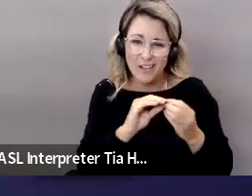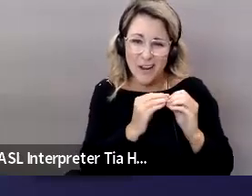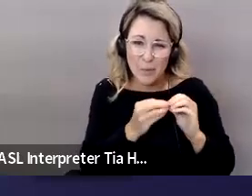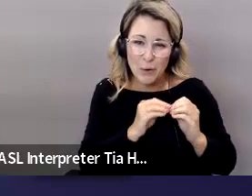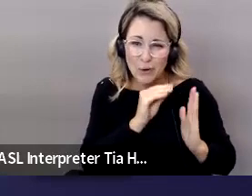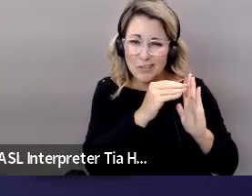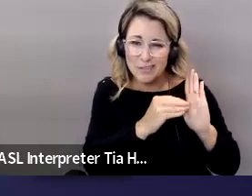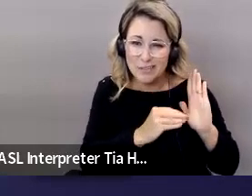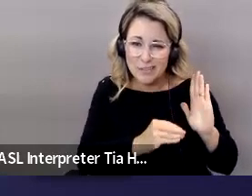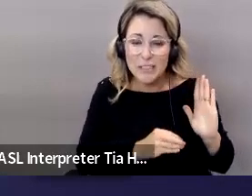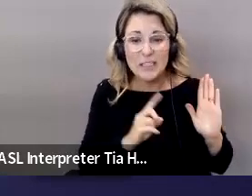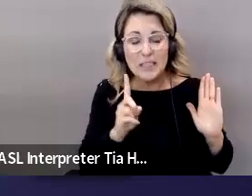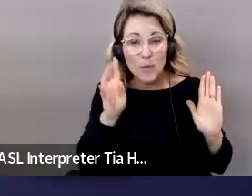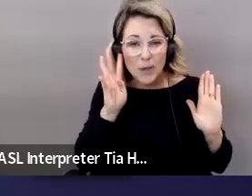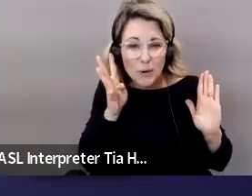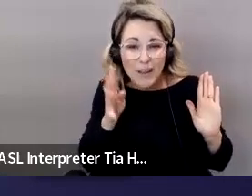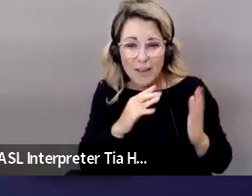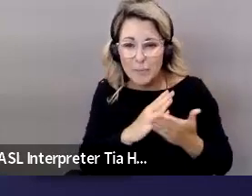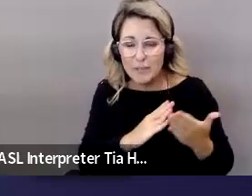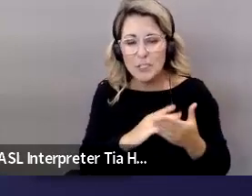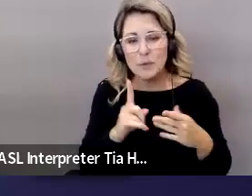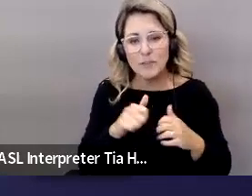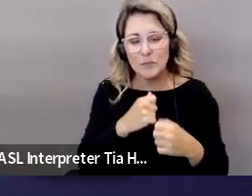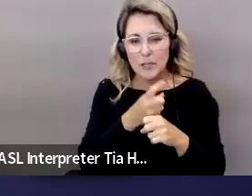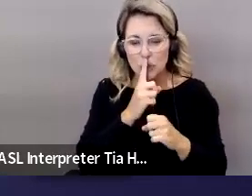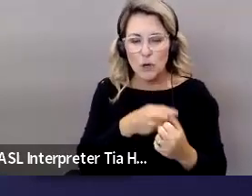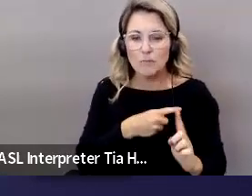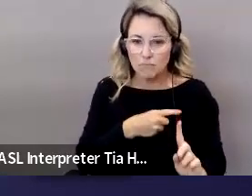creating these budgets and making sure that we're dotting all our I's and crossing our T's, so to